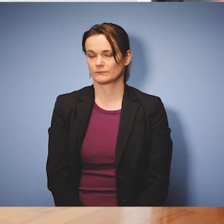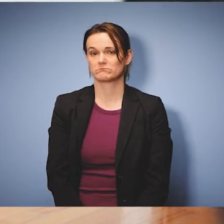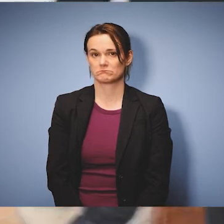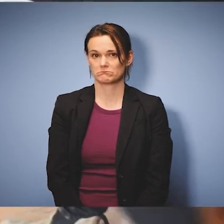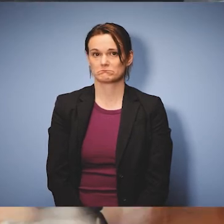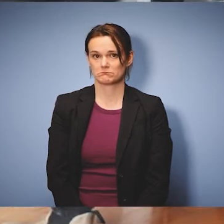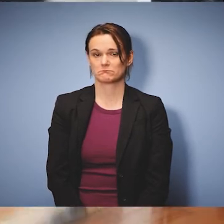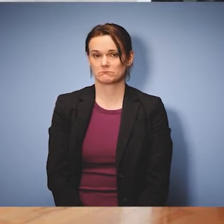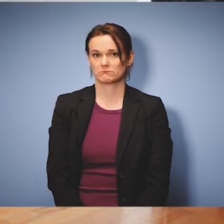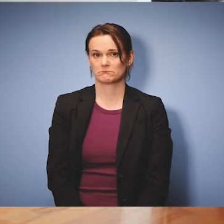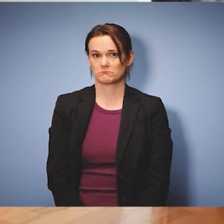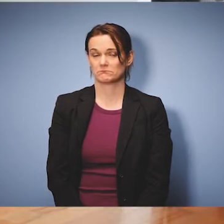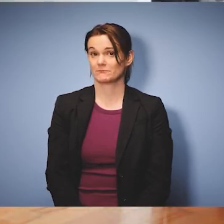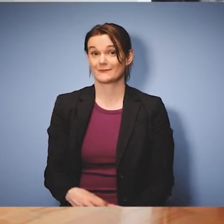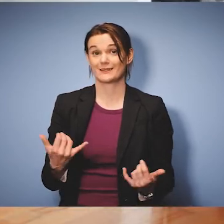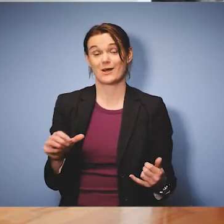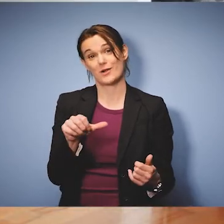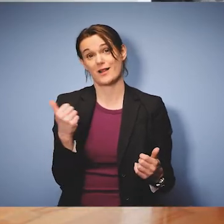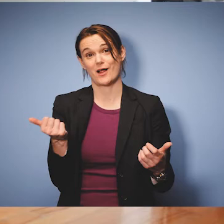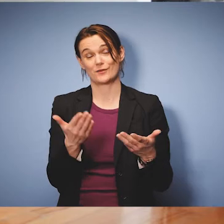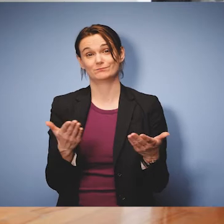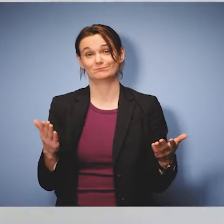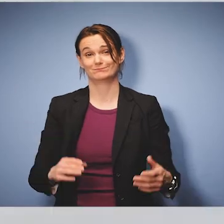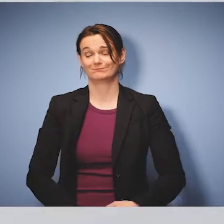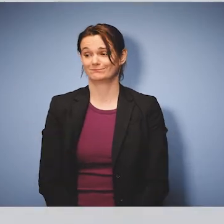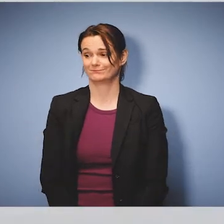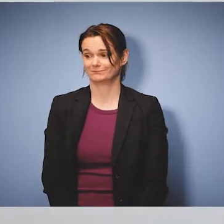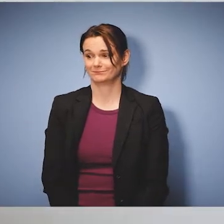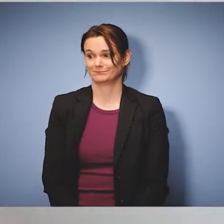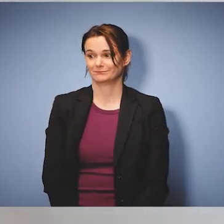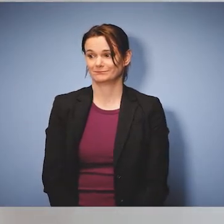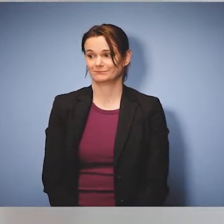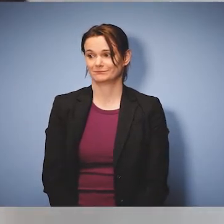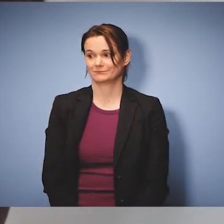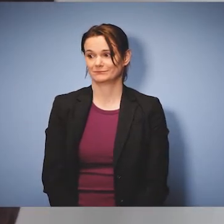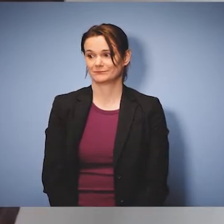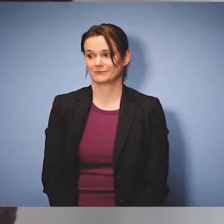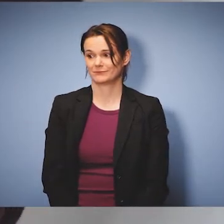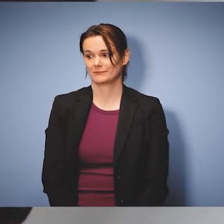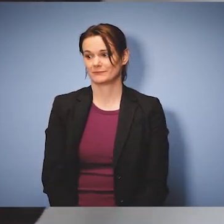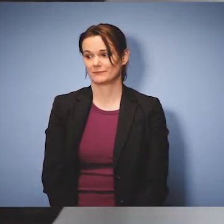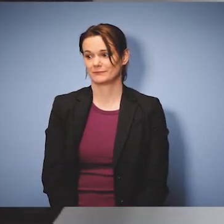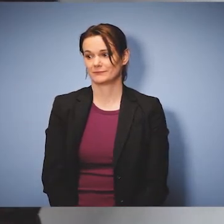All right, now we can get the rest of the pieces. So I'm gonna go cut a piece that's a little bit longer than this one.